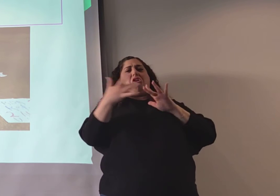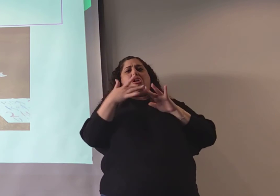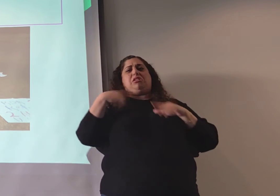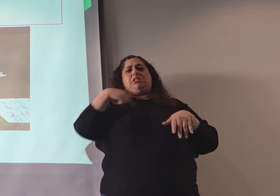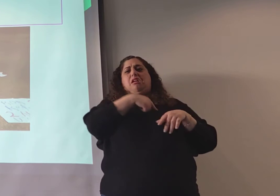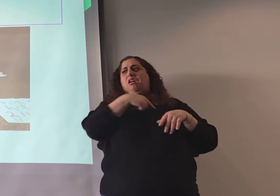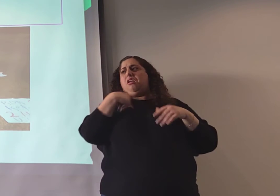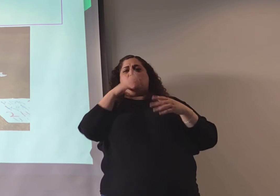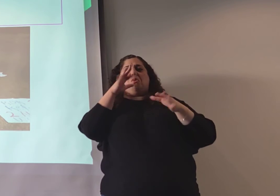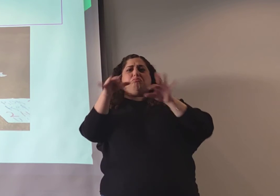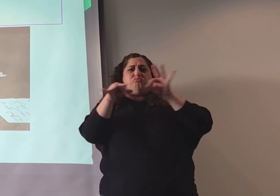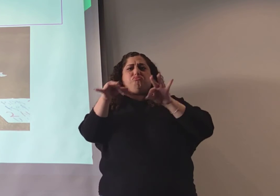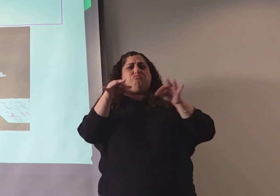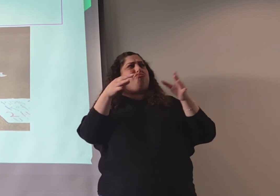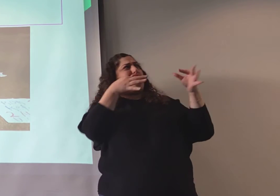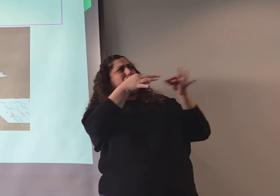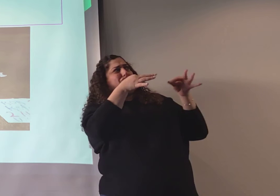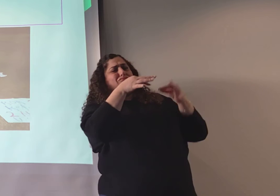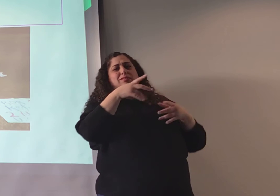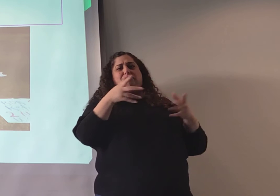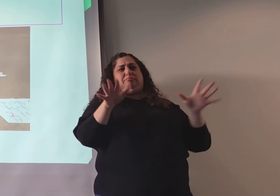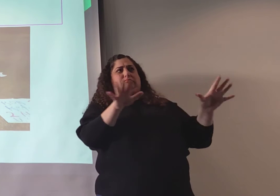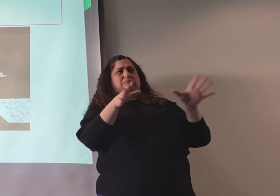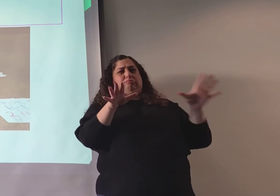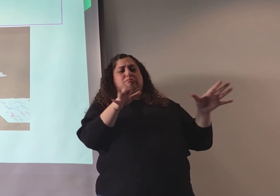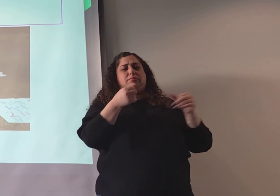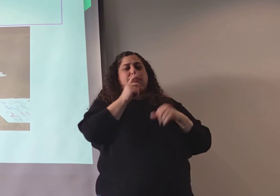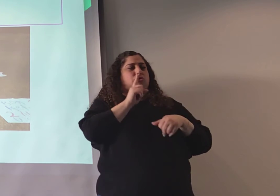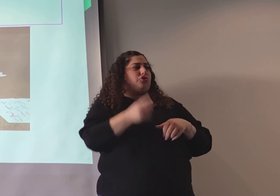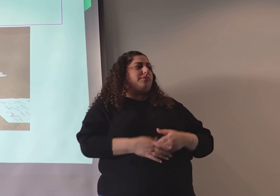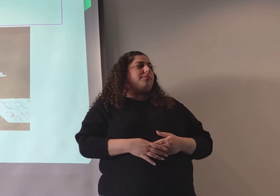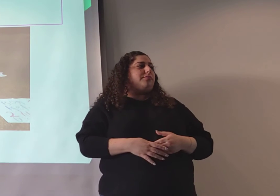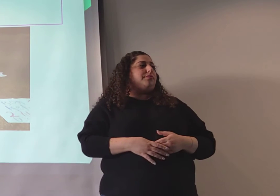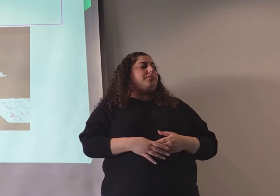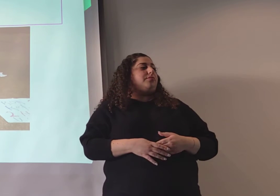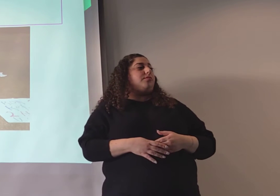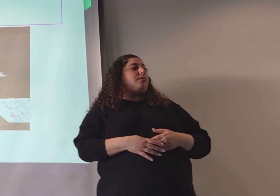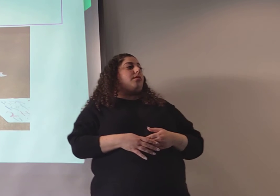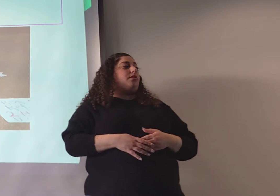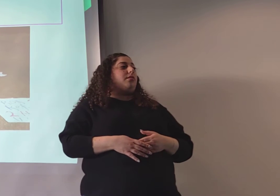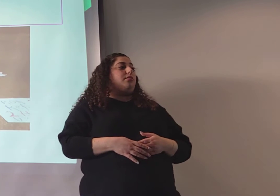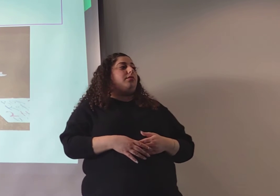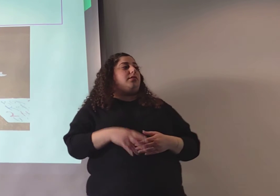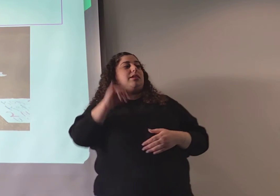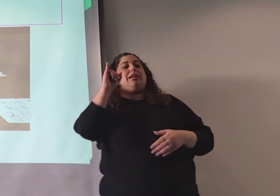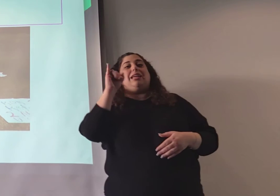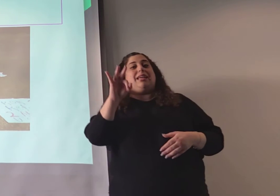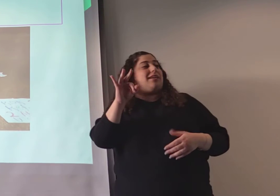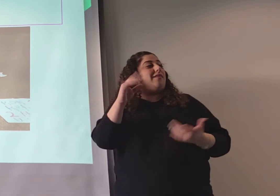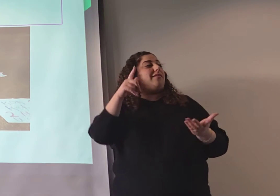So things like that, if they don't want to fix something that is wrong in the apartment